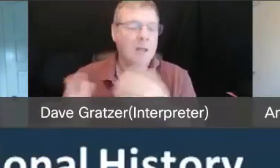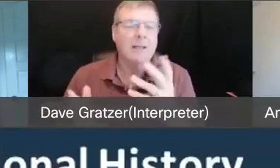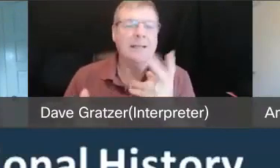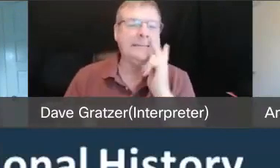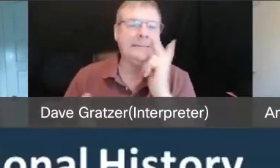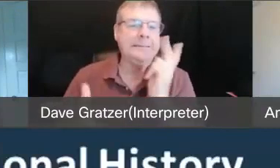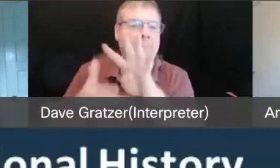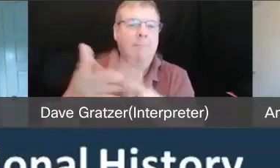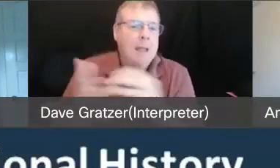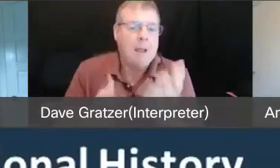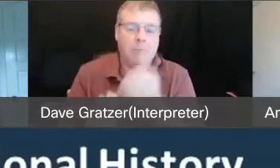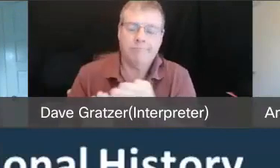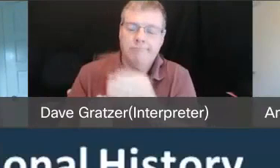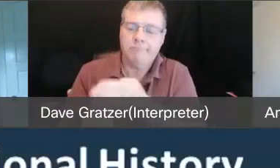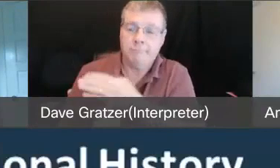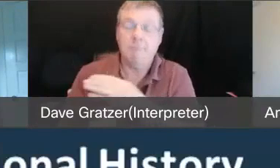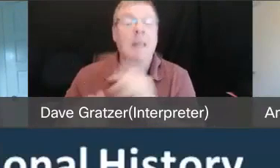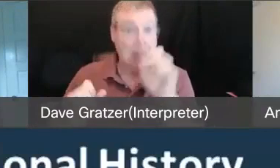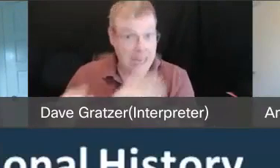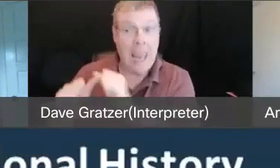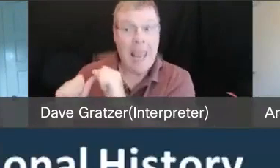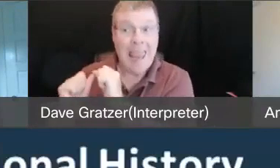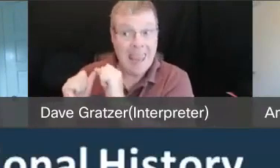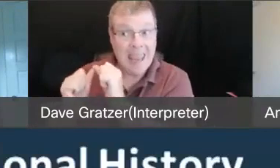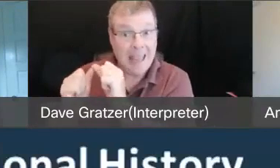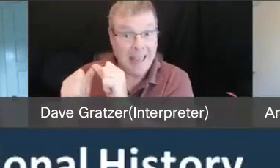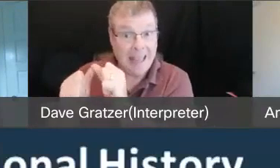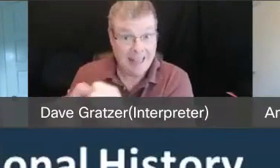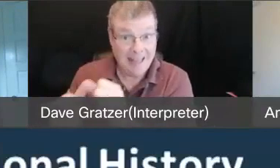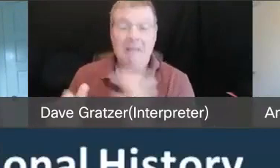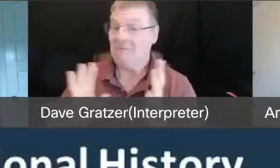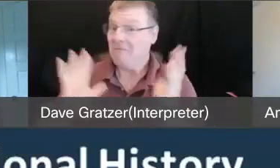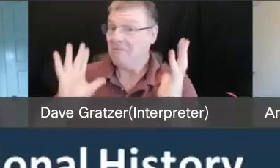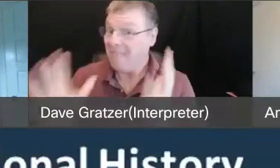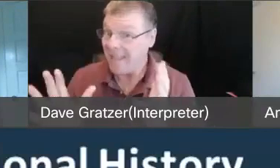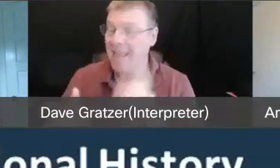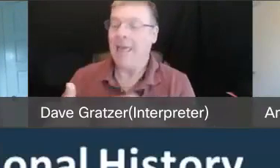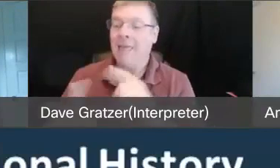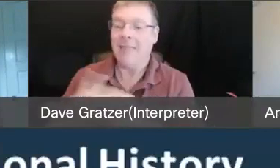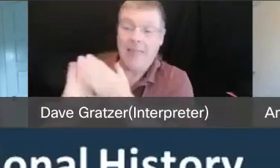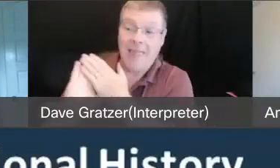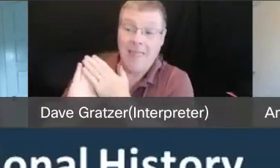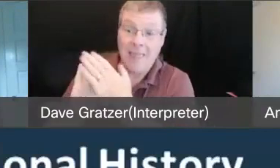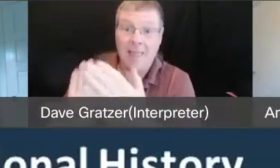Like were they able to sustain for a long time? And then if there were able to sustain for a long time and then something happened,